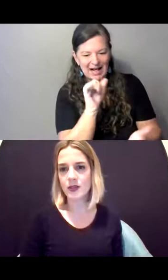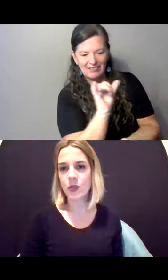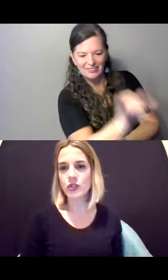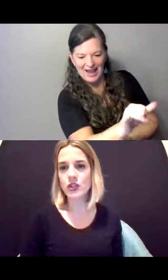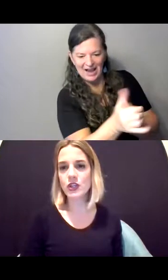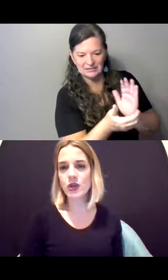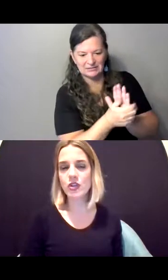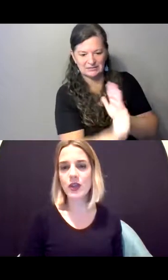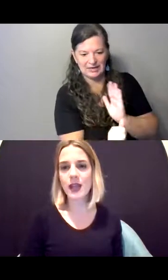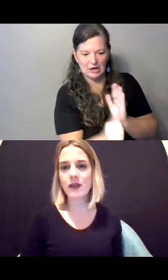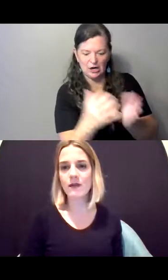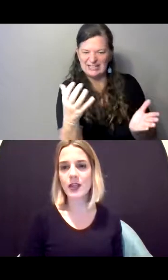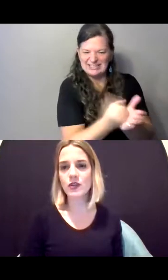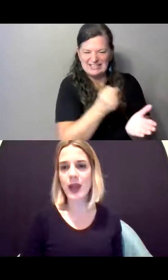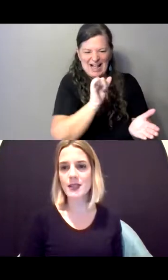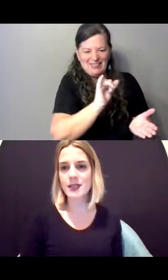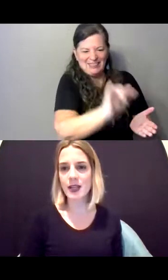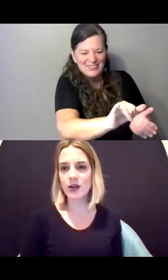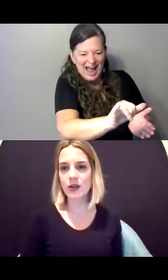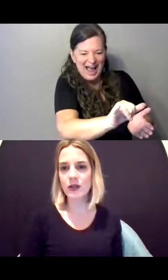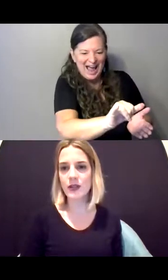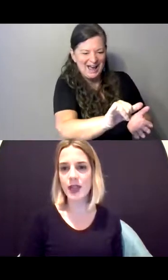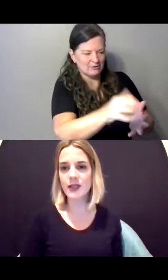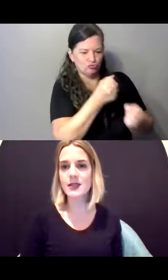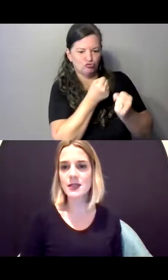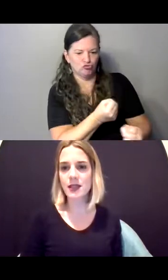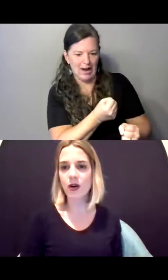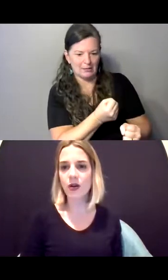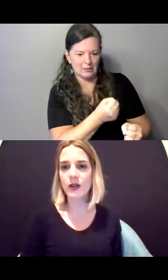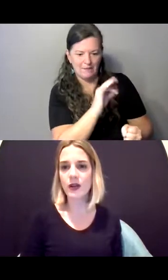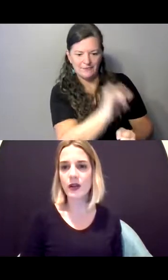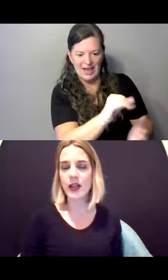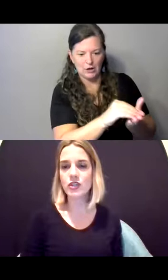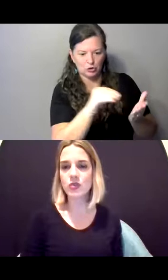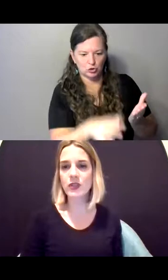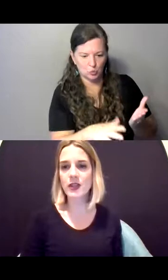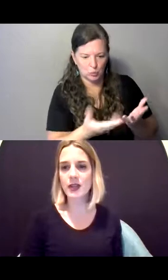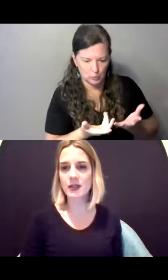So, what you can do is you can take advantage of that skill, take that skill and strengthen it